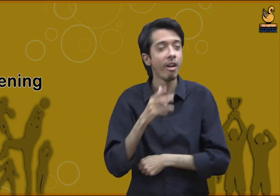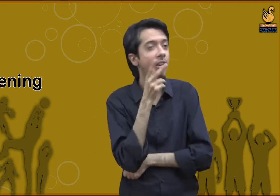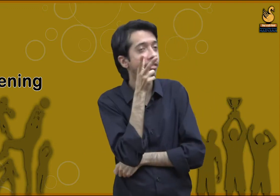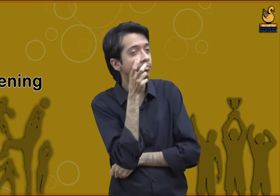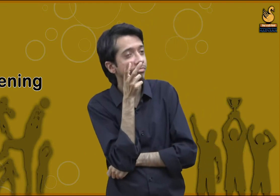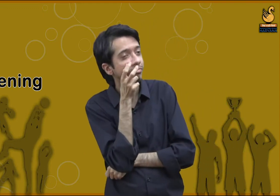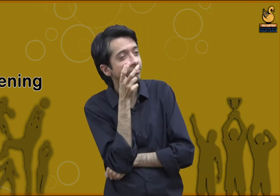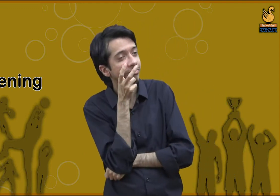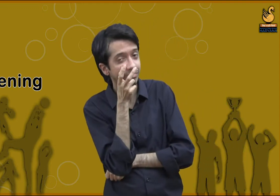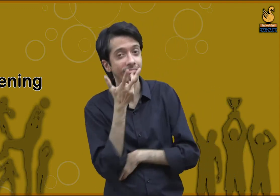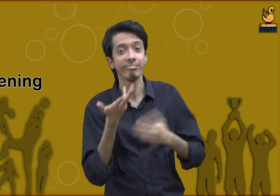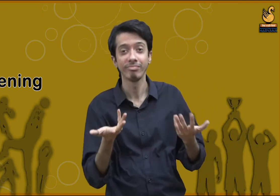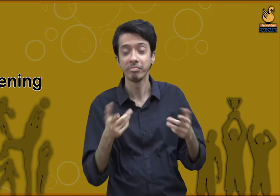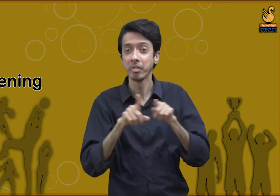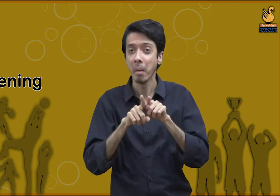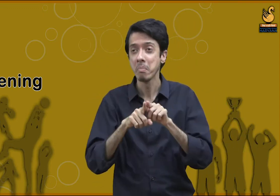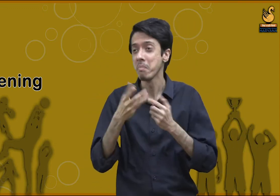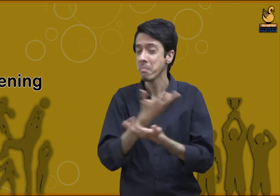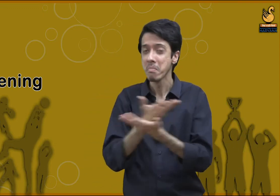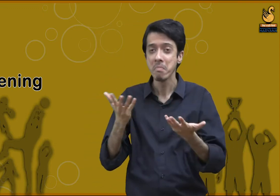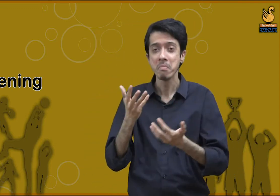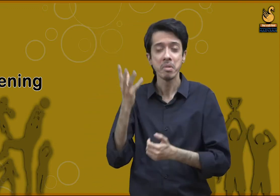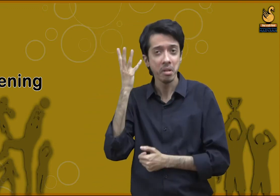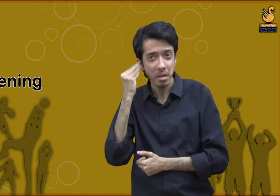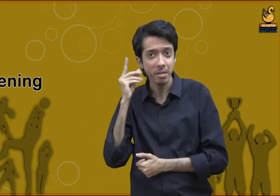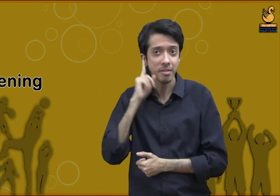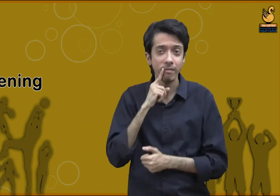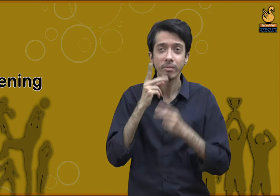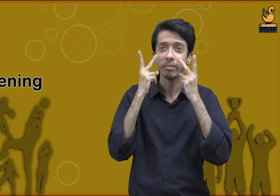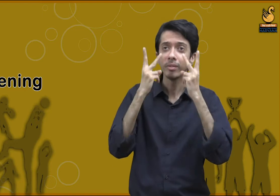another person listens very carefully. Similarly, when people go outside